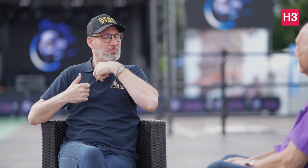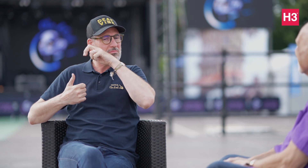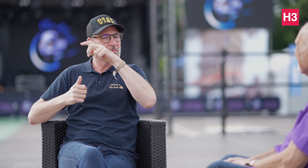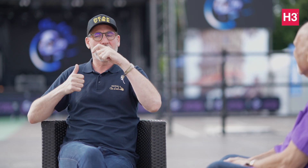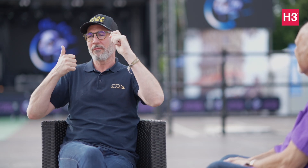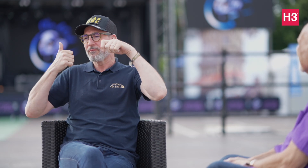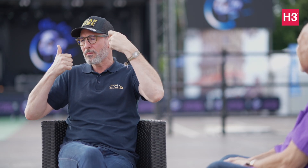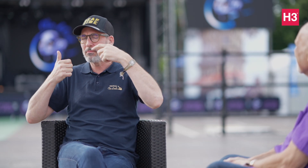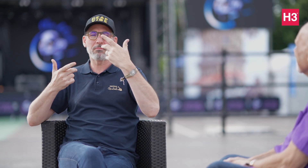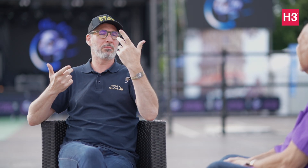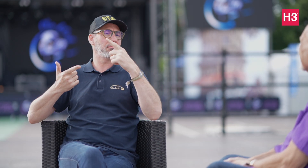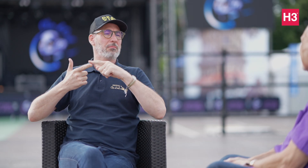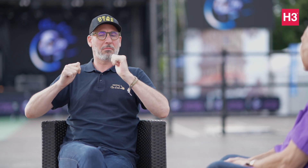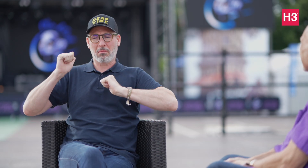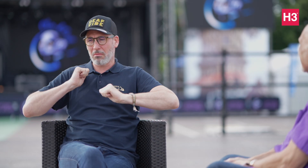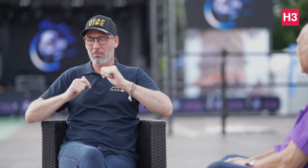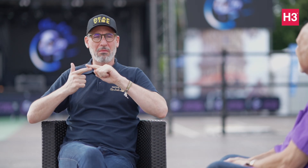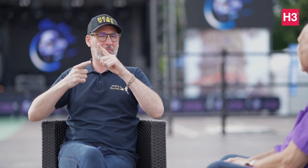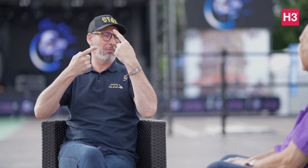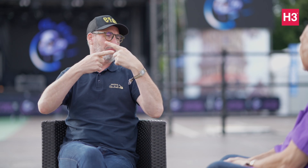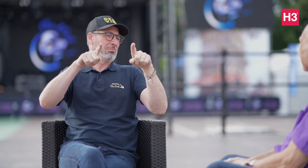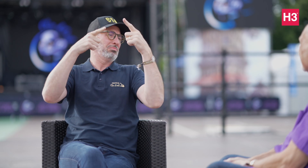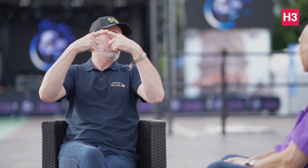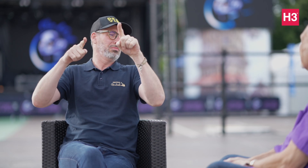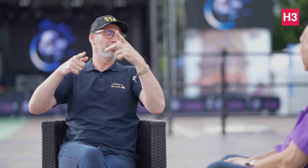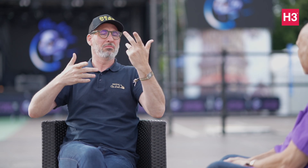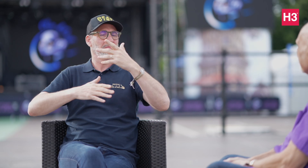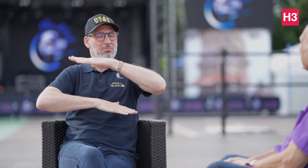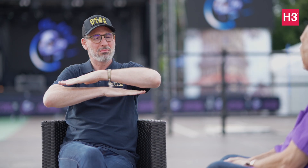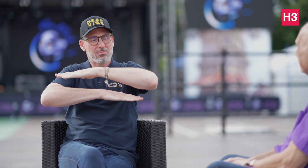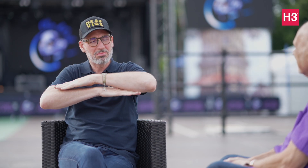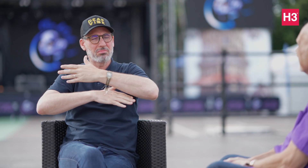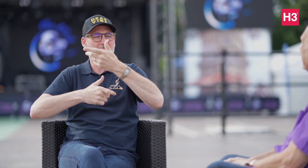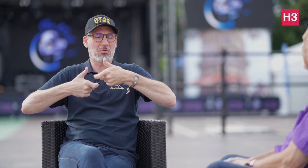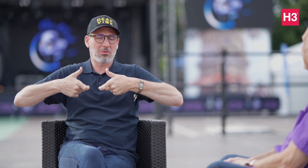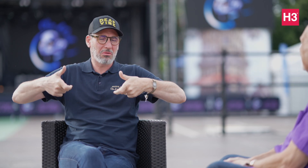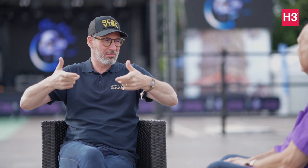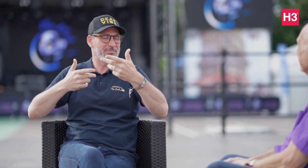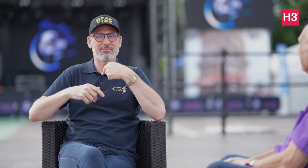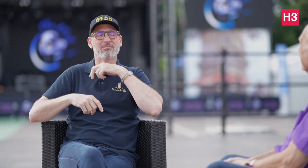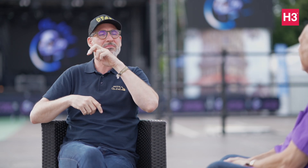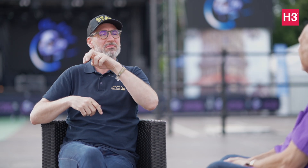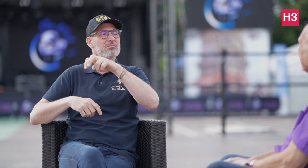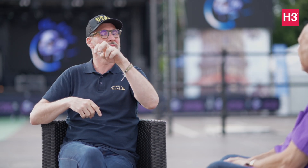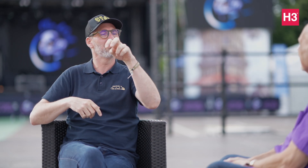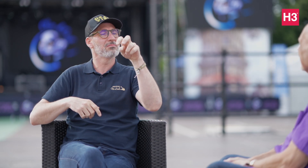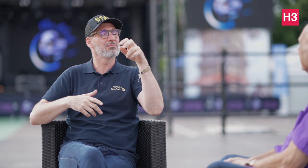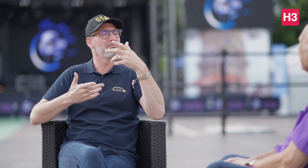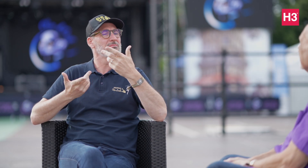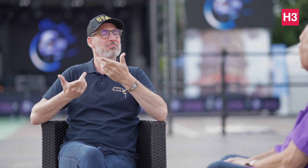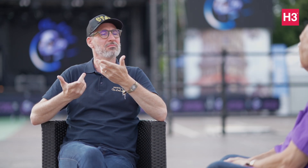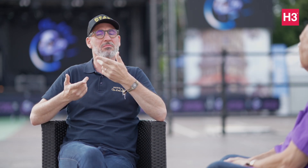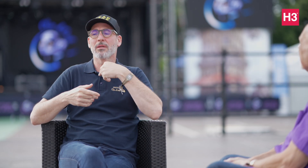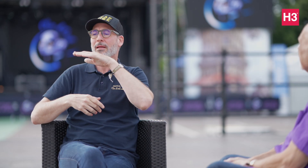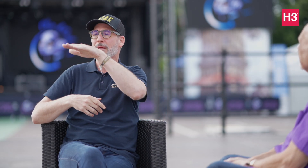and I participated in various events — film, theater, and more. But I noticed something was missing.